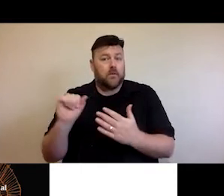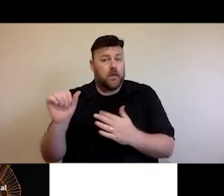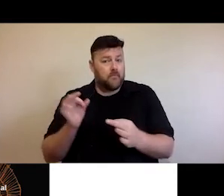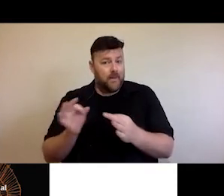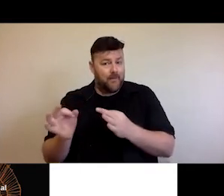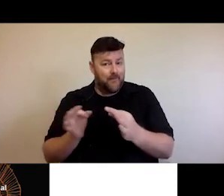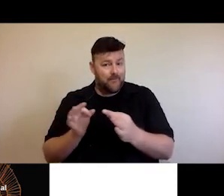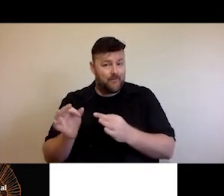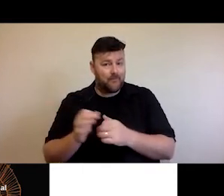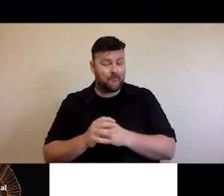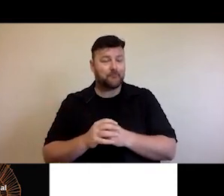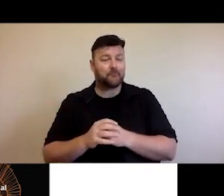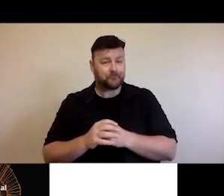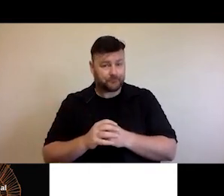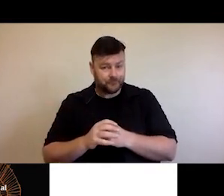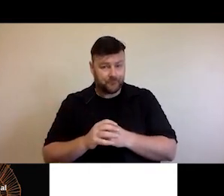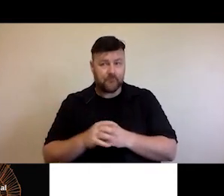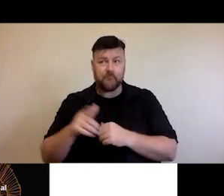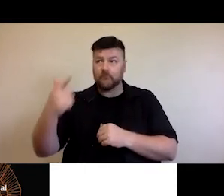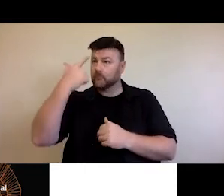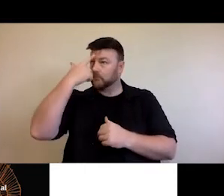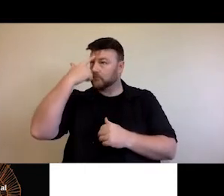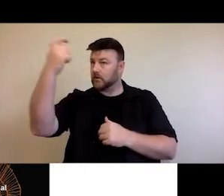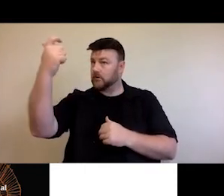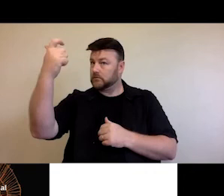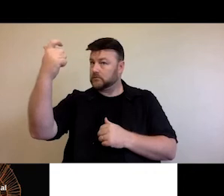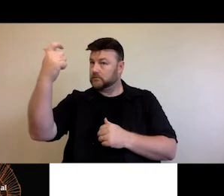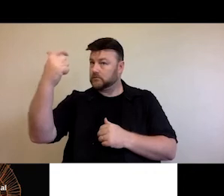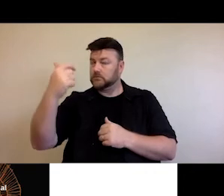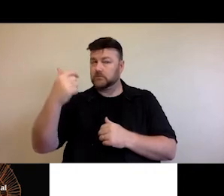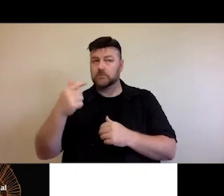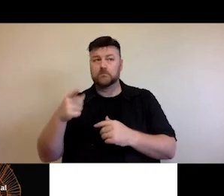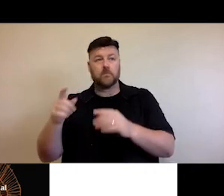Their ideas around the agency, around voice, and around